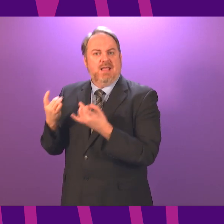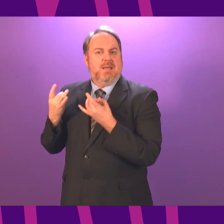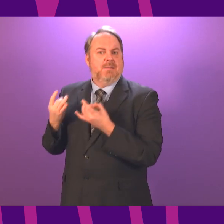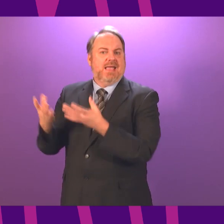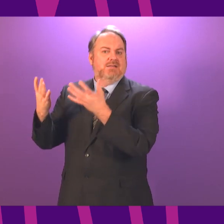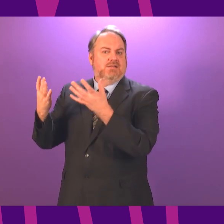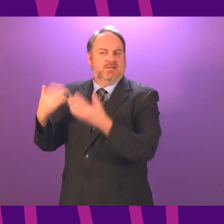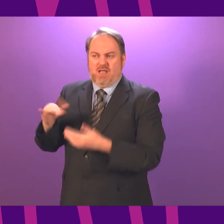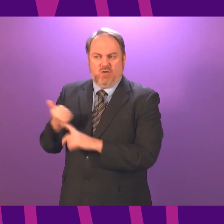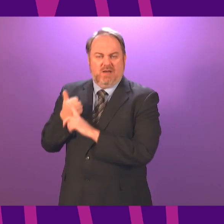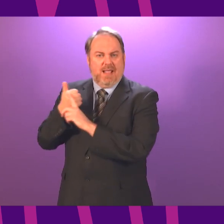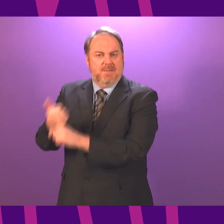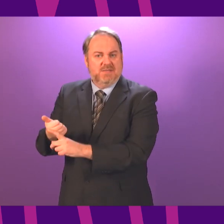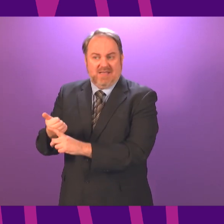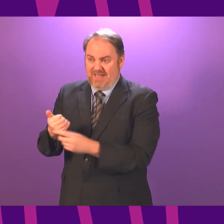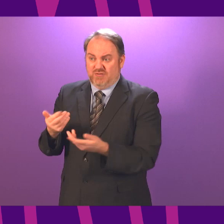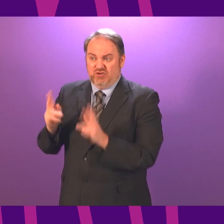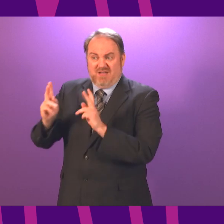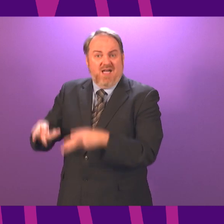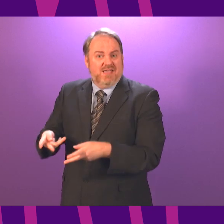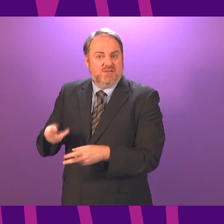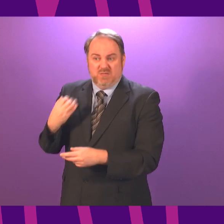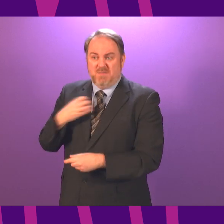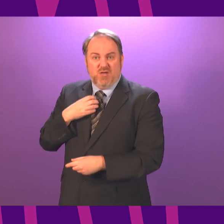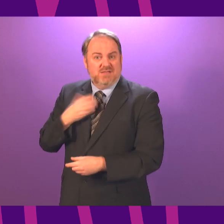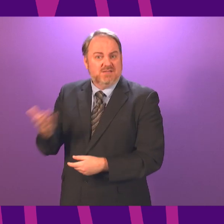The tragic situation that Rhoda Grant has referred to is, of course,